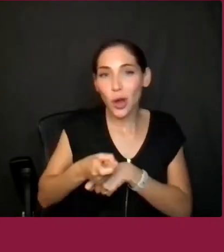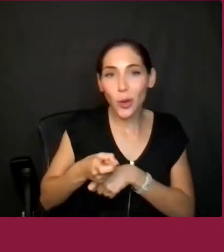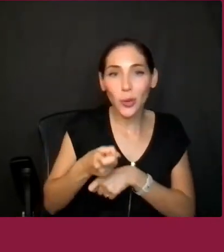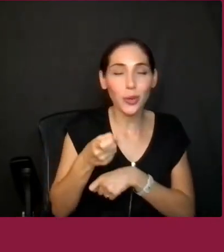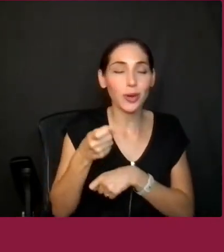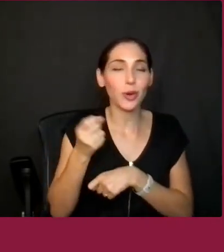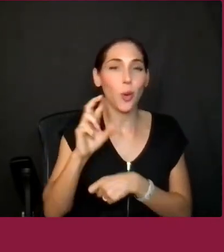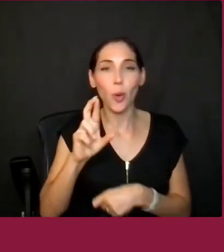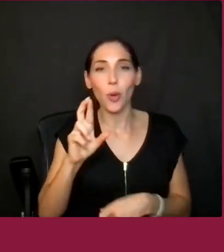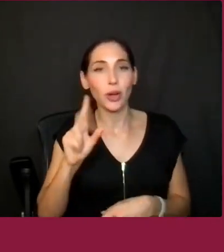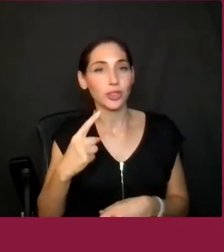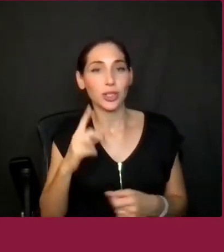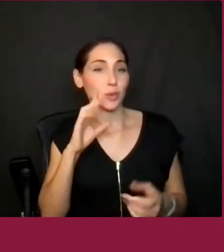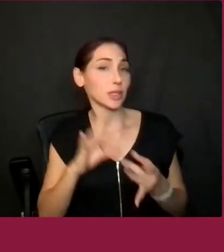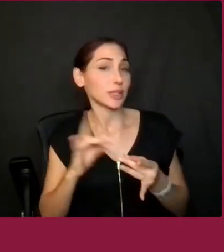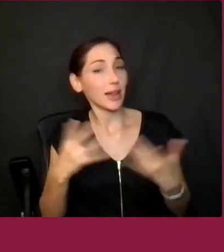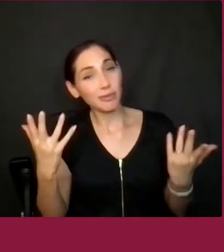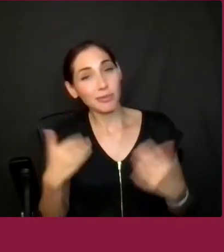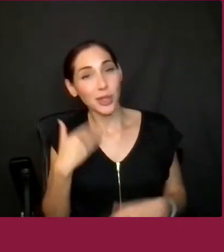or he'd just say, you know, you need to get a dog.